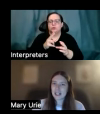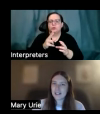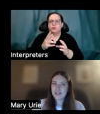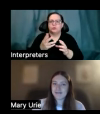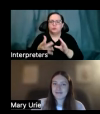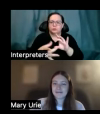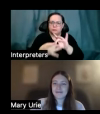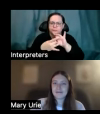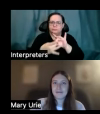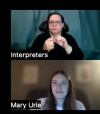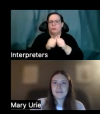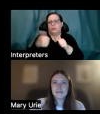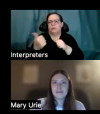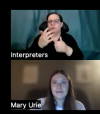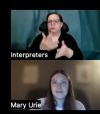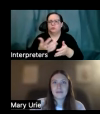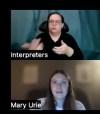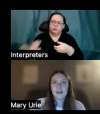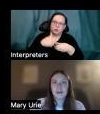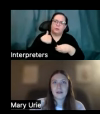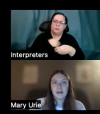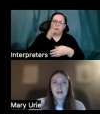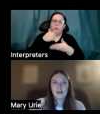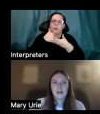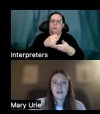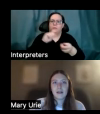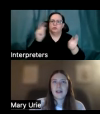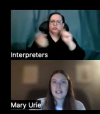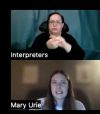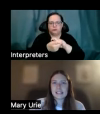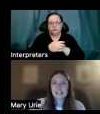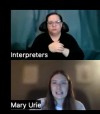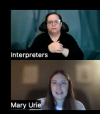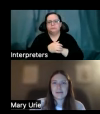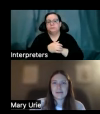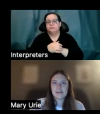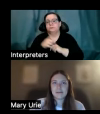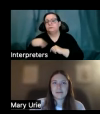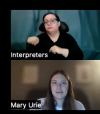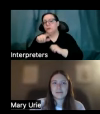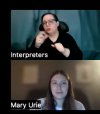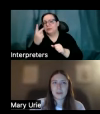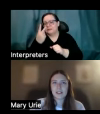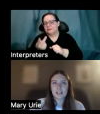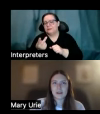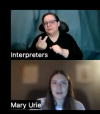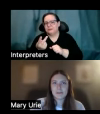change. You guys can see the the presentation, right?